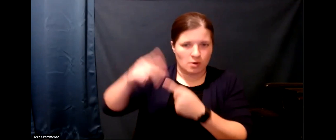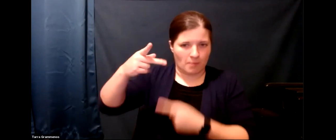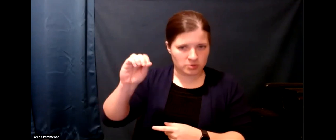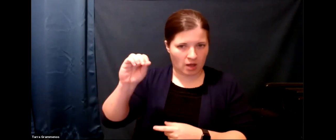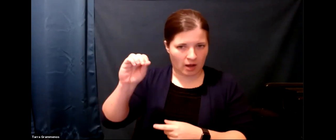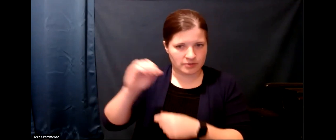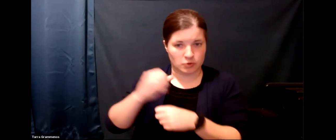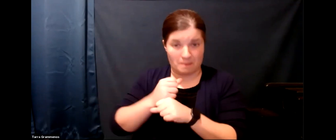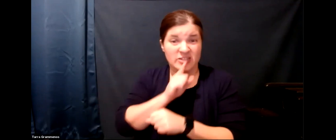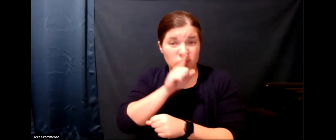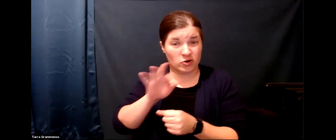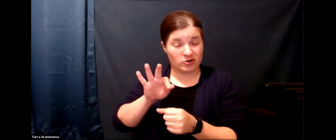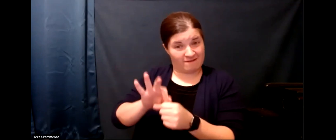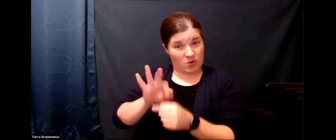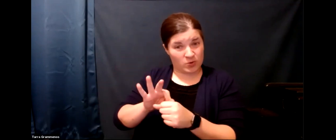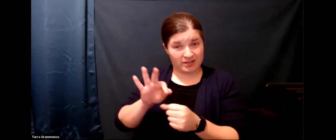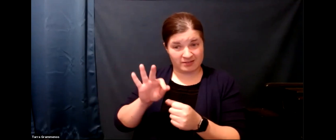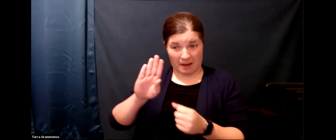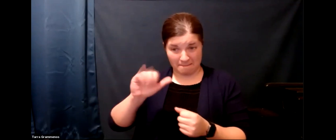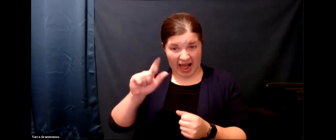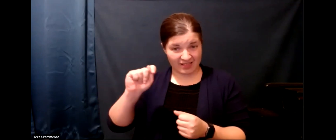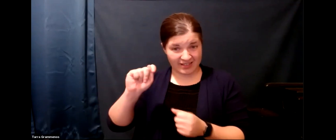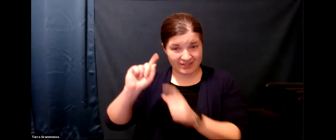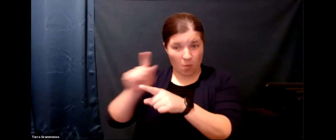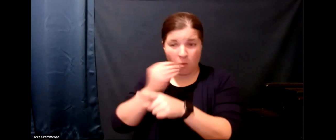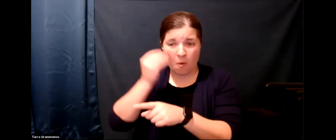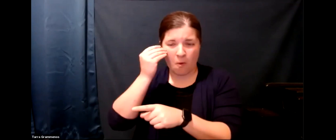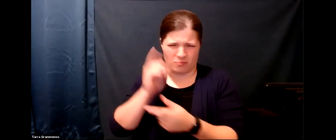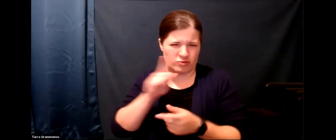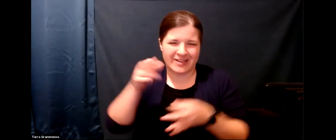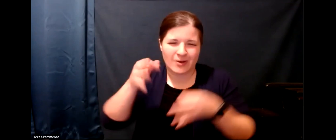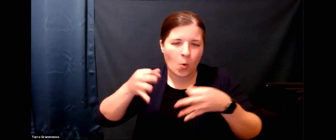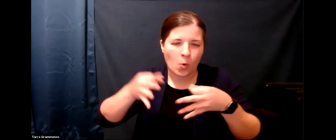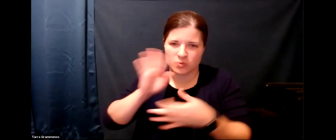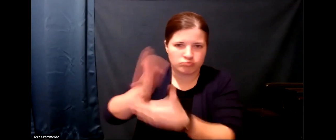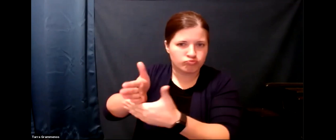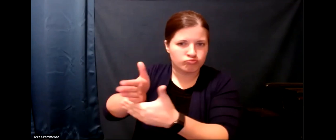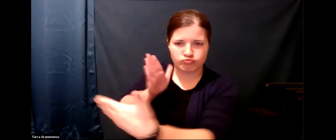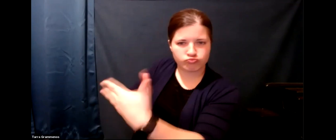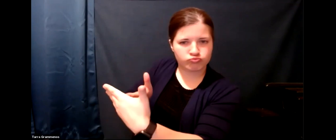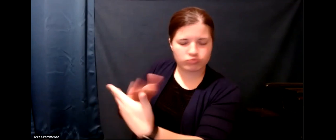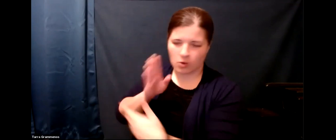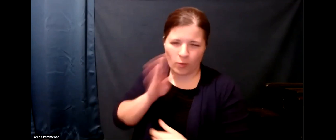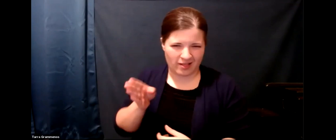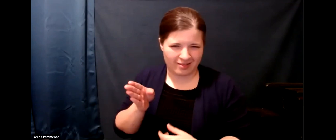ballots are delivered. I mean, I can't imagine courts not intervening. If the only difference between someone voting and not